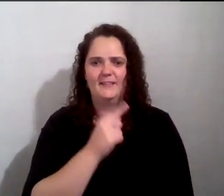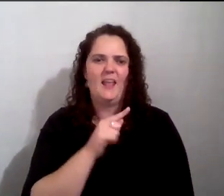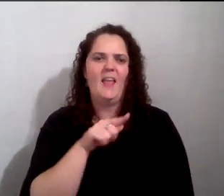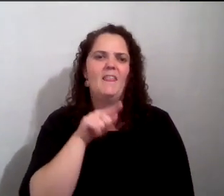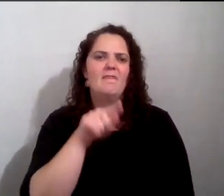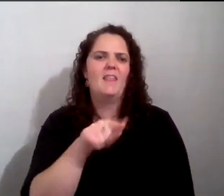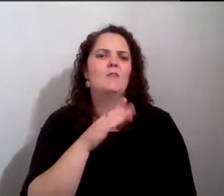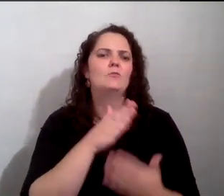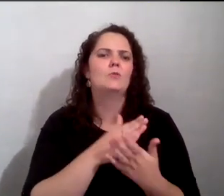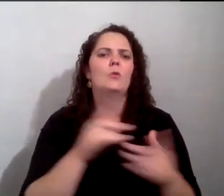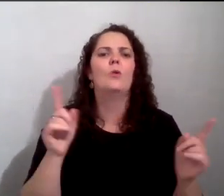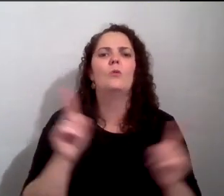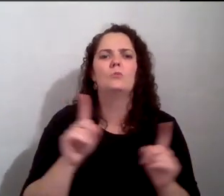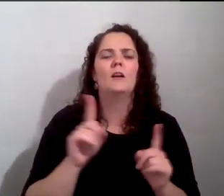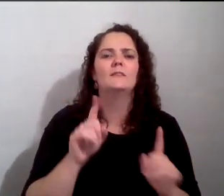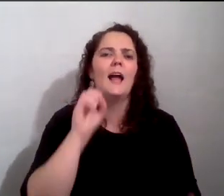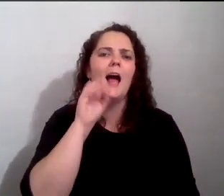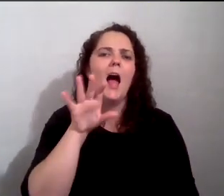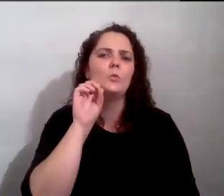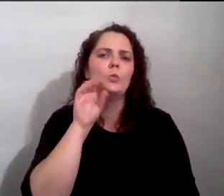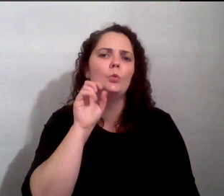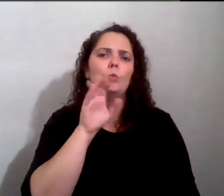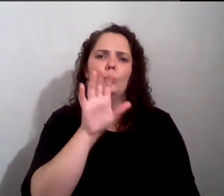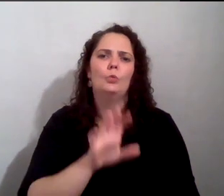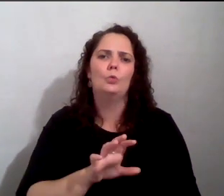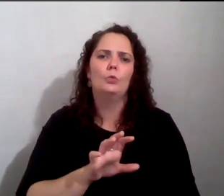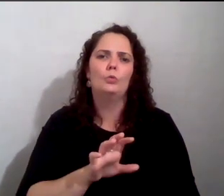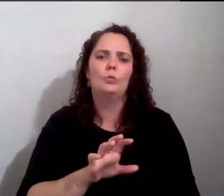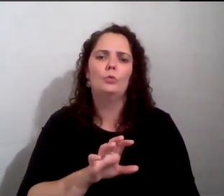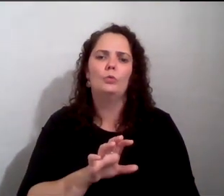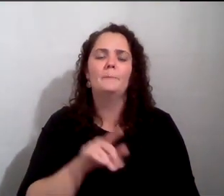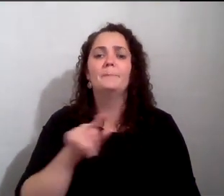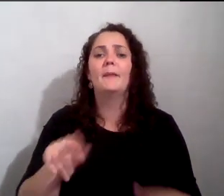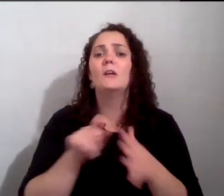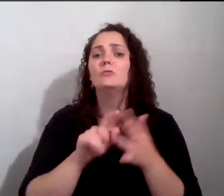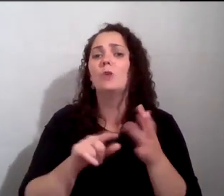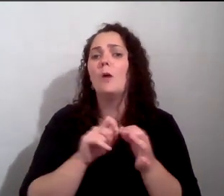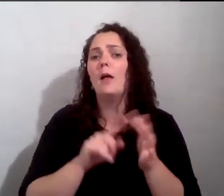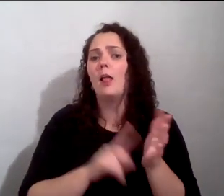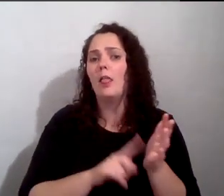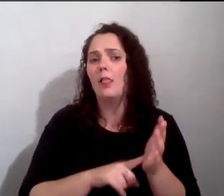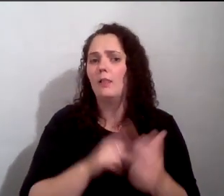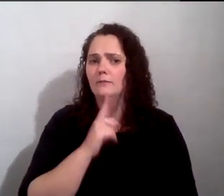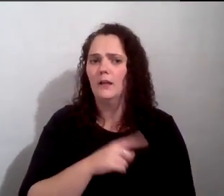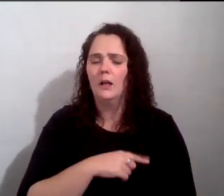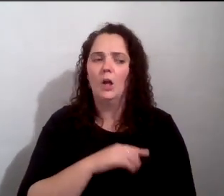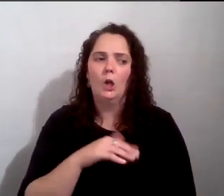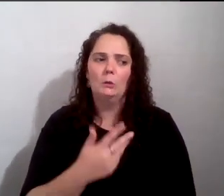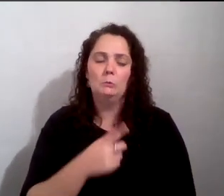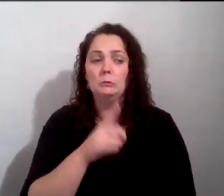Now Dobell's response here is really Interesting, he says “You might say I'm trying to create something instead of copying something.